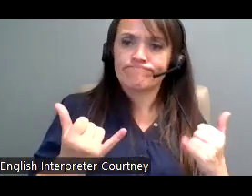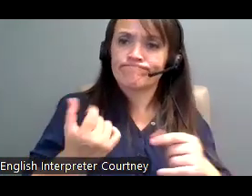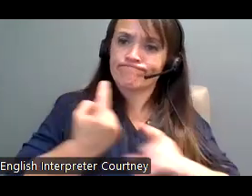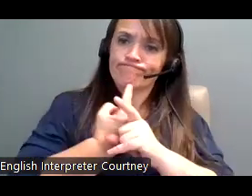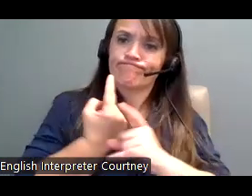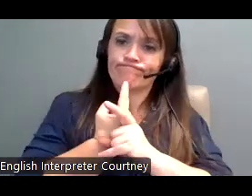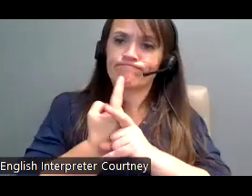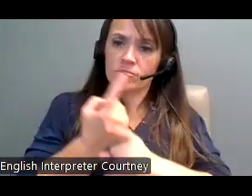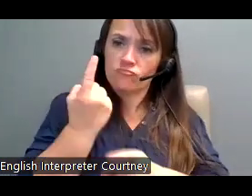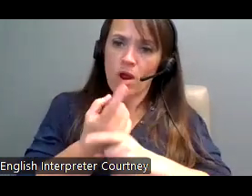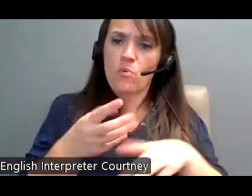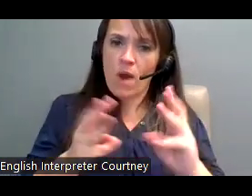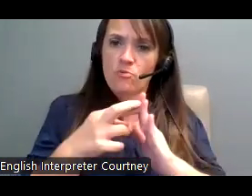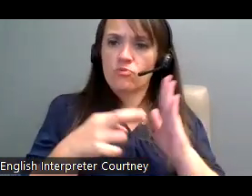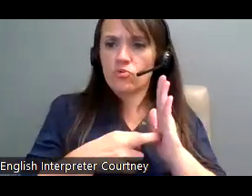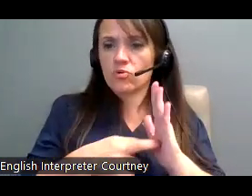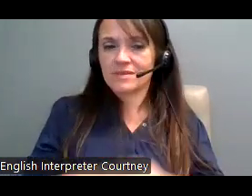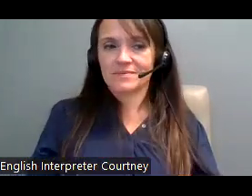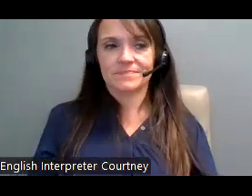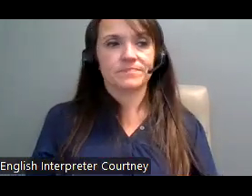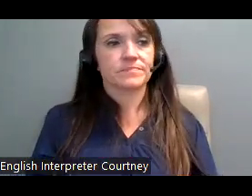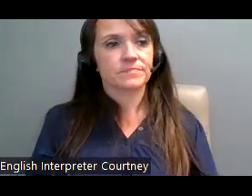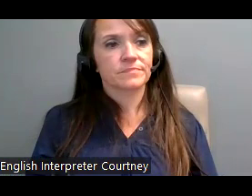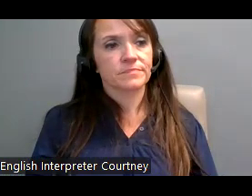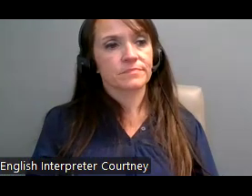Thank you both. Our next question is what